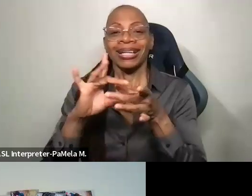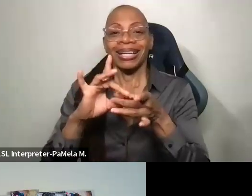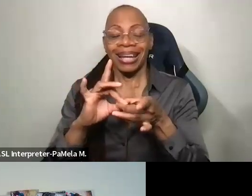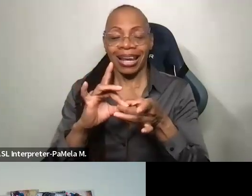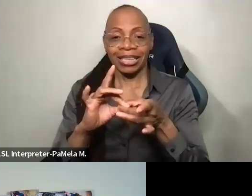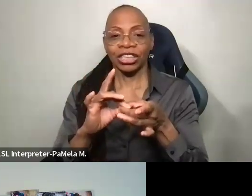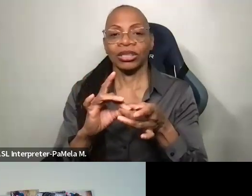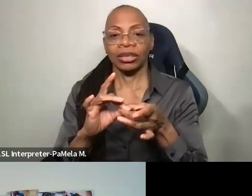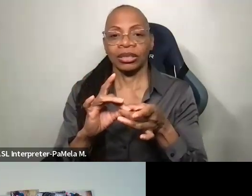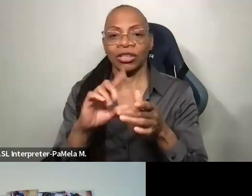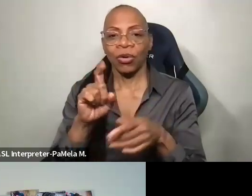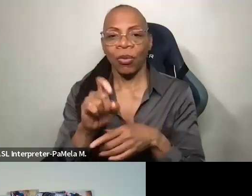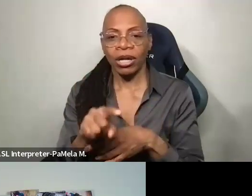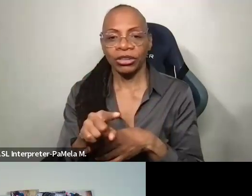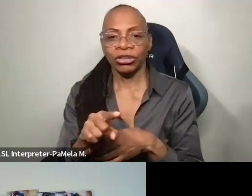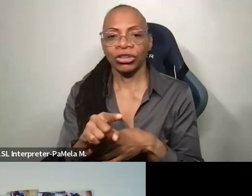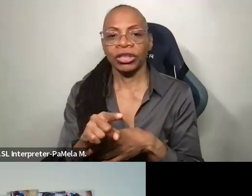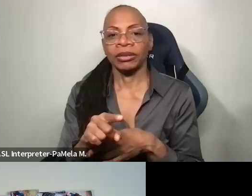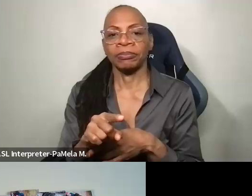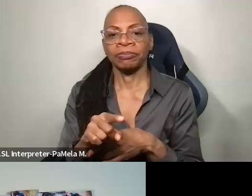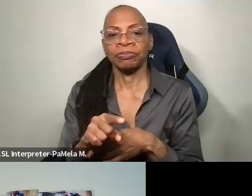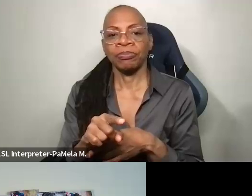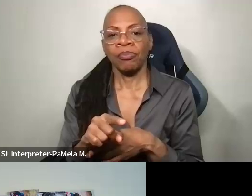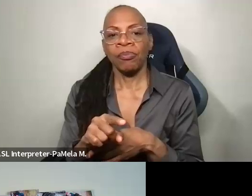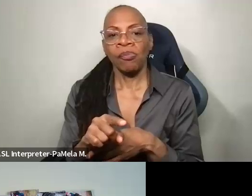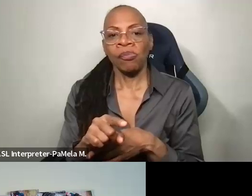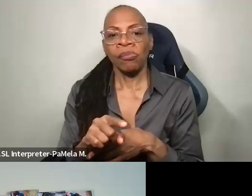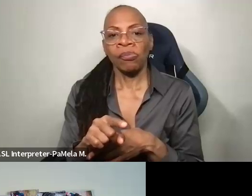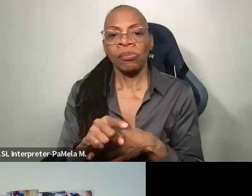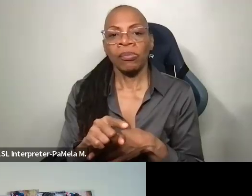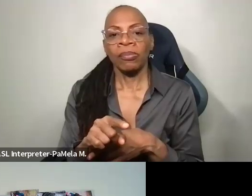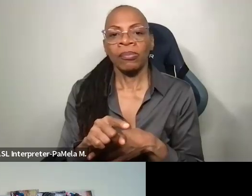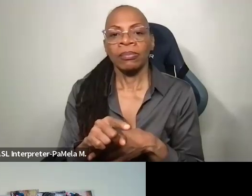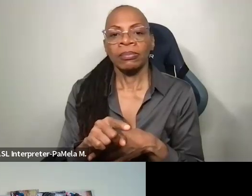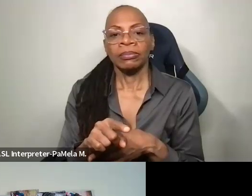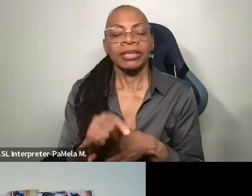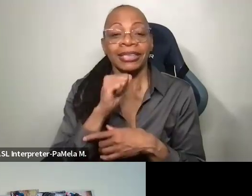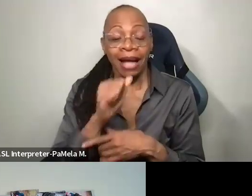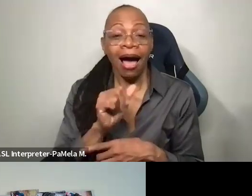it is important still to do those functions and you can report and get credit for those functions.